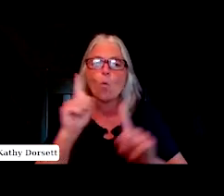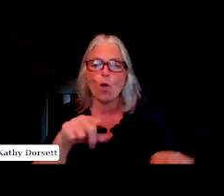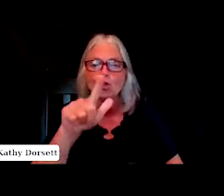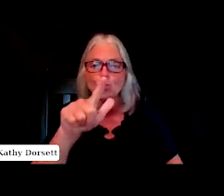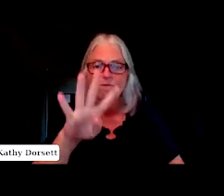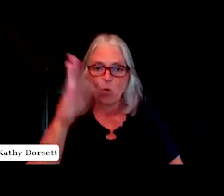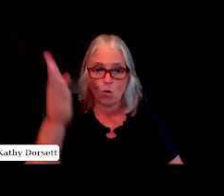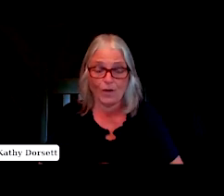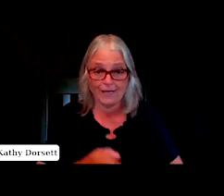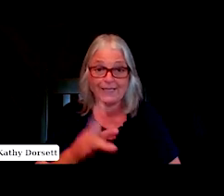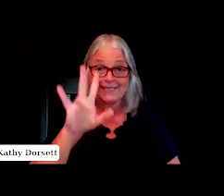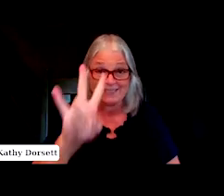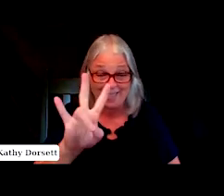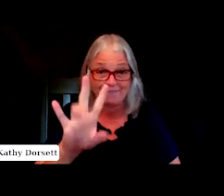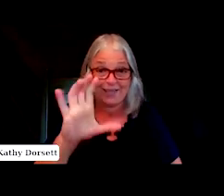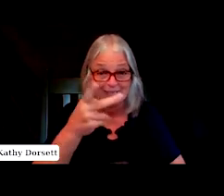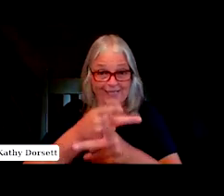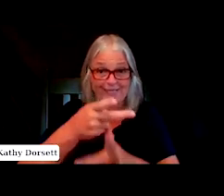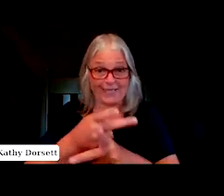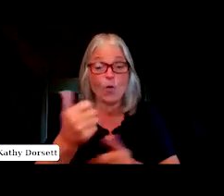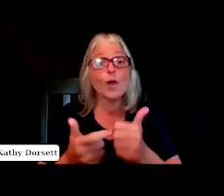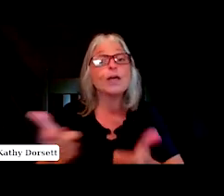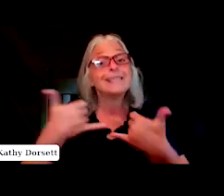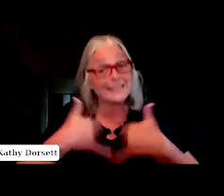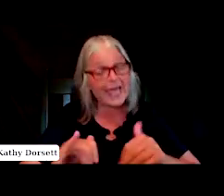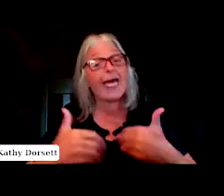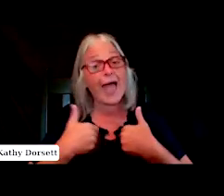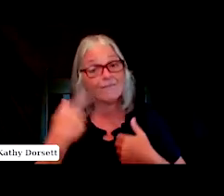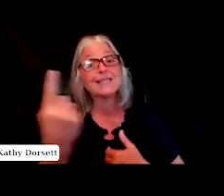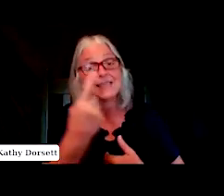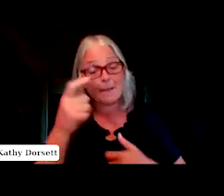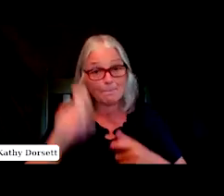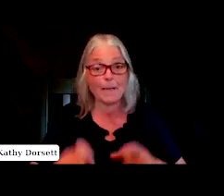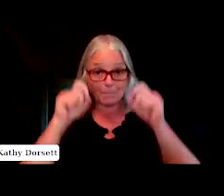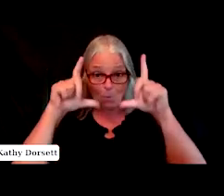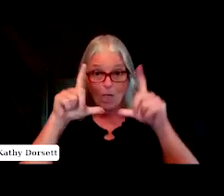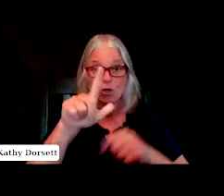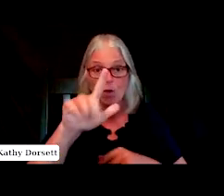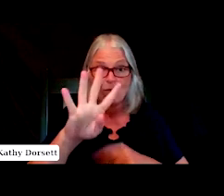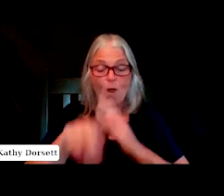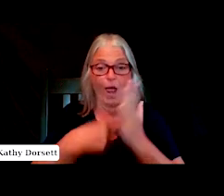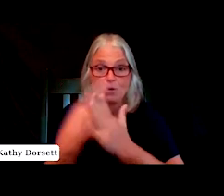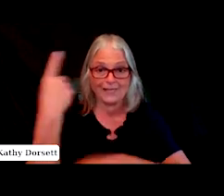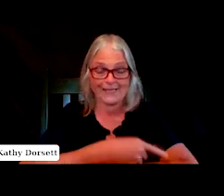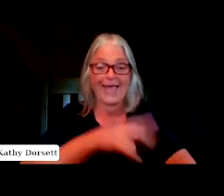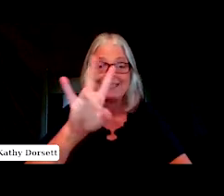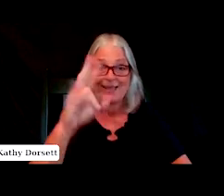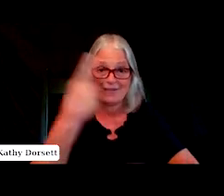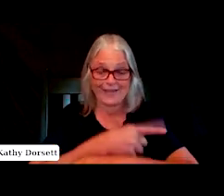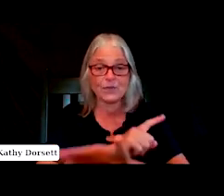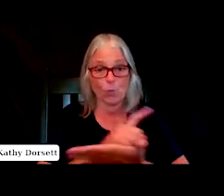24, 7 h care which he still has. Someone has to be awake. 24 HA day, 7 days a week.